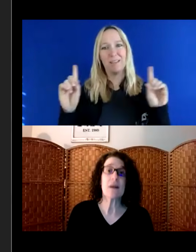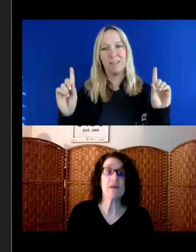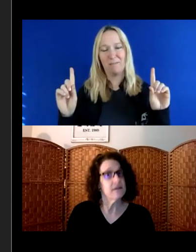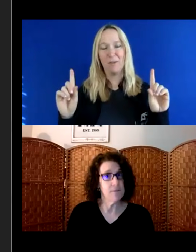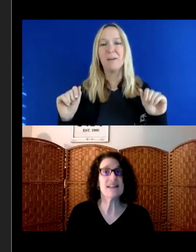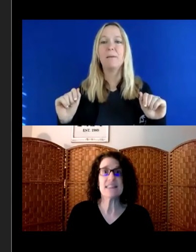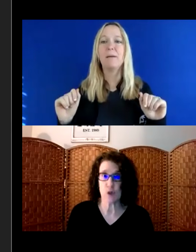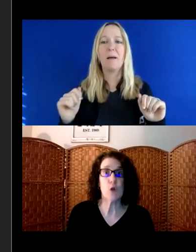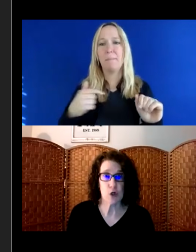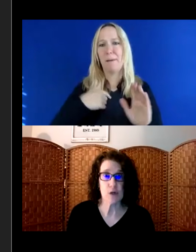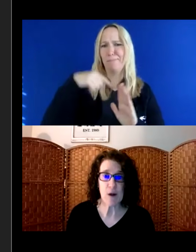But, please do learn about it.